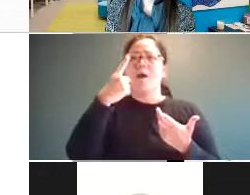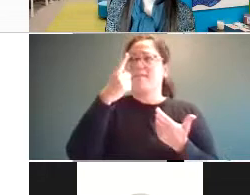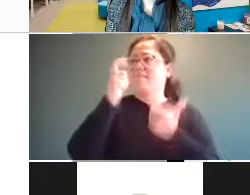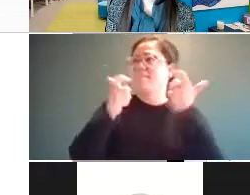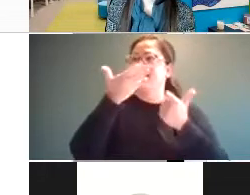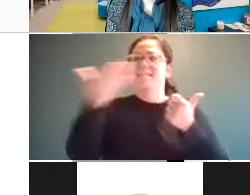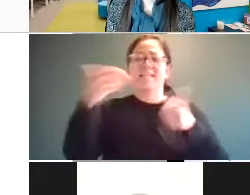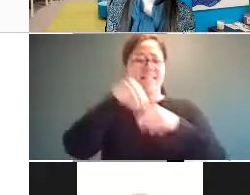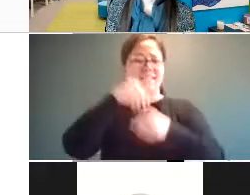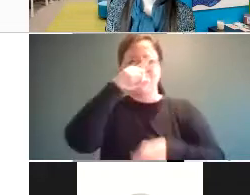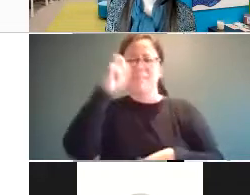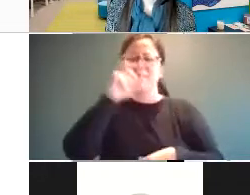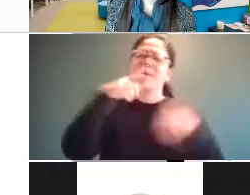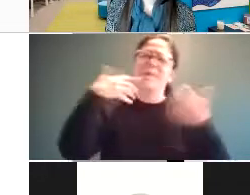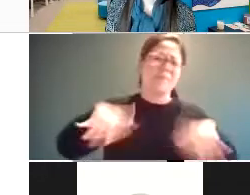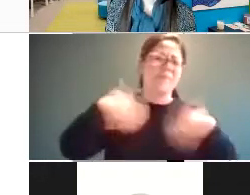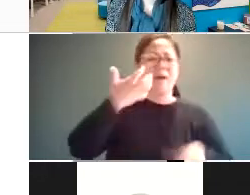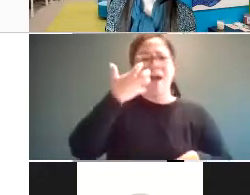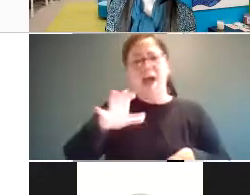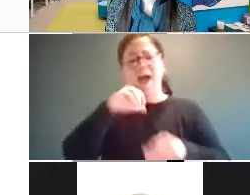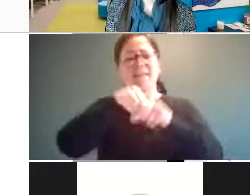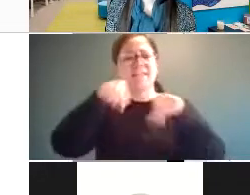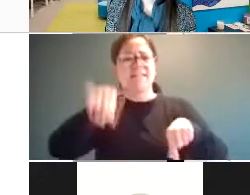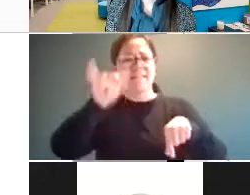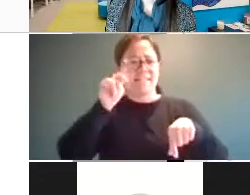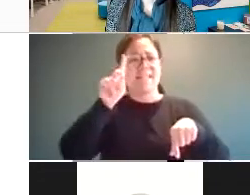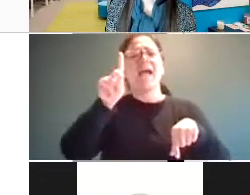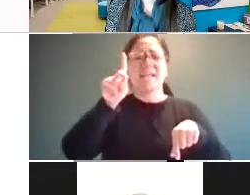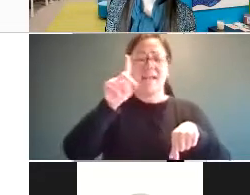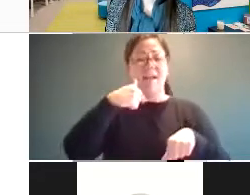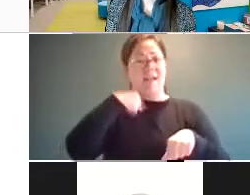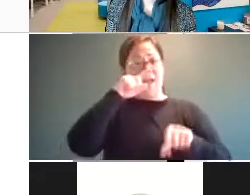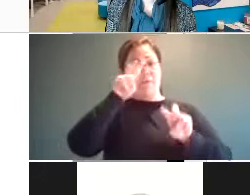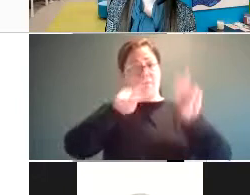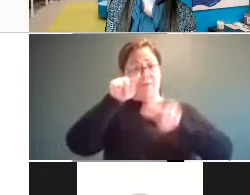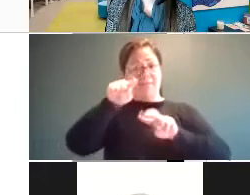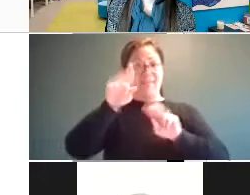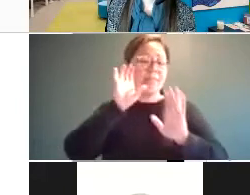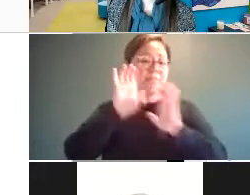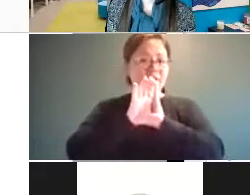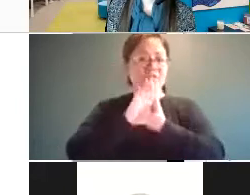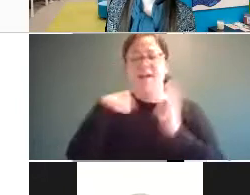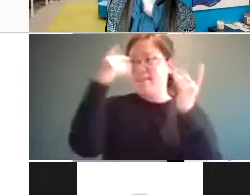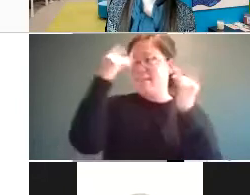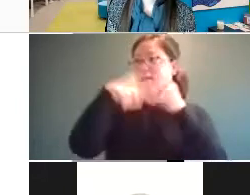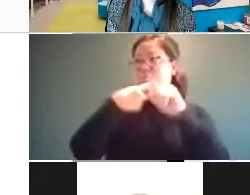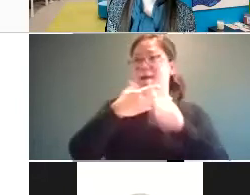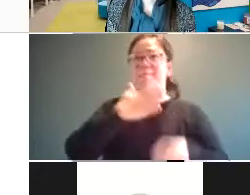It's been hot in Indiana. And when I look at this picture, I think about my favorite brand of ice cream.